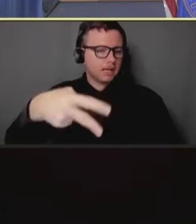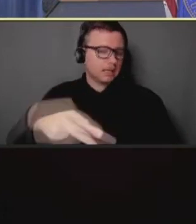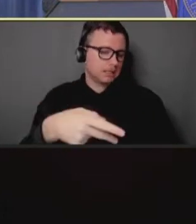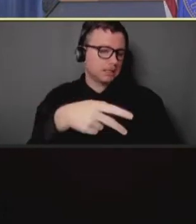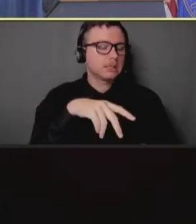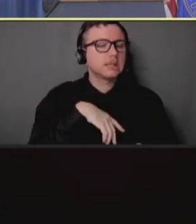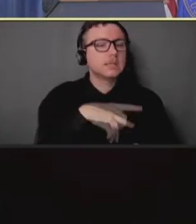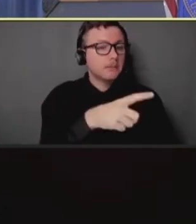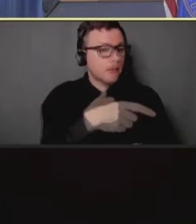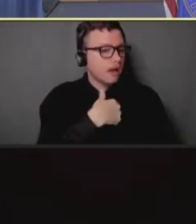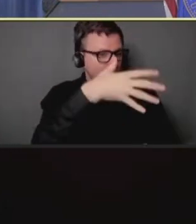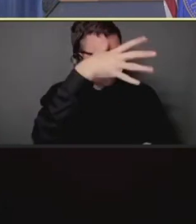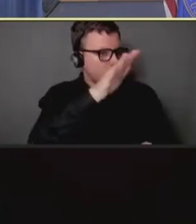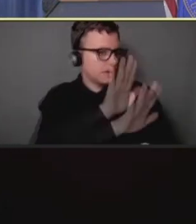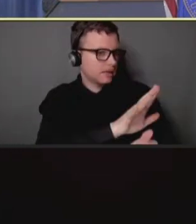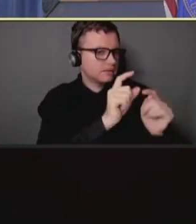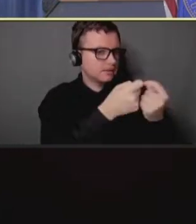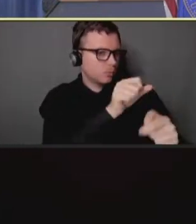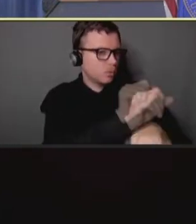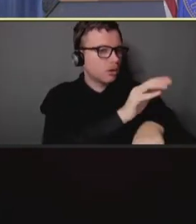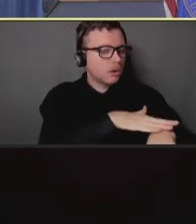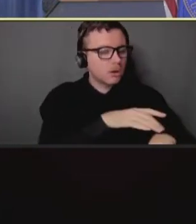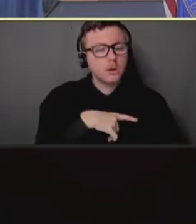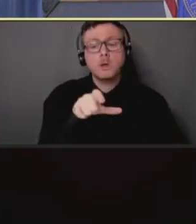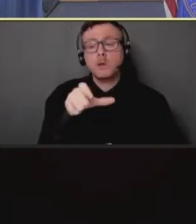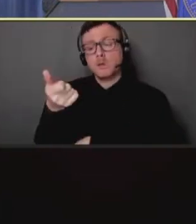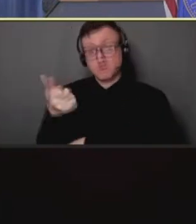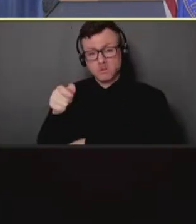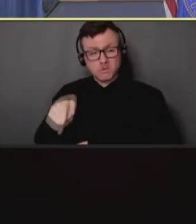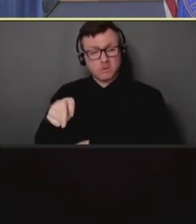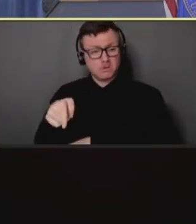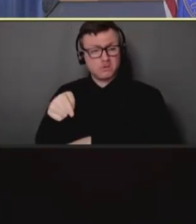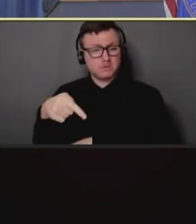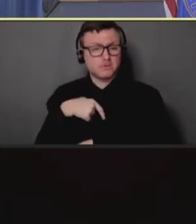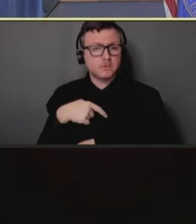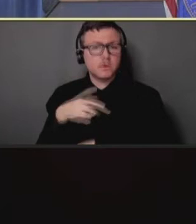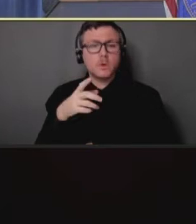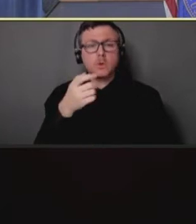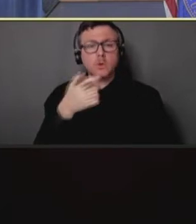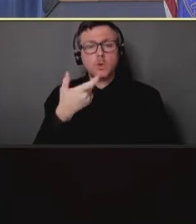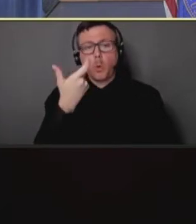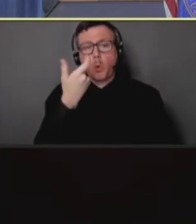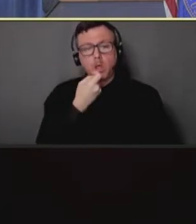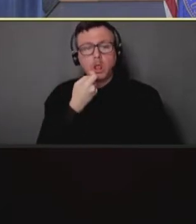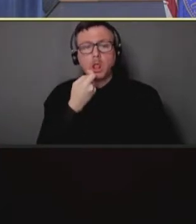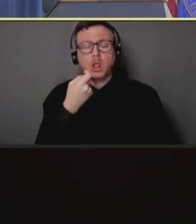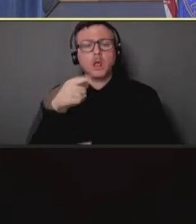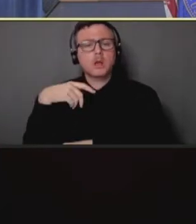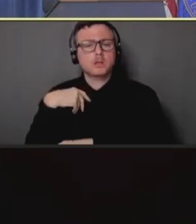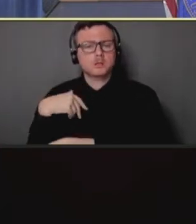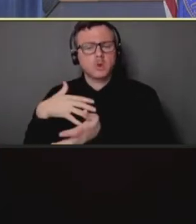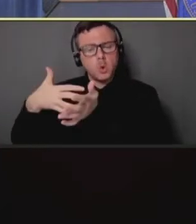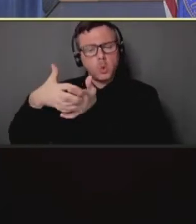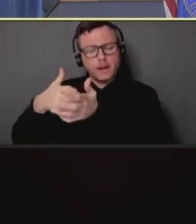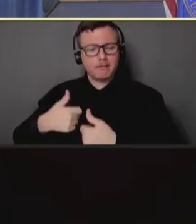on, and others, and also the oral vaccine with using weakened live attenuated virus